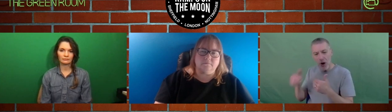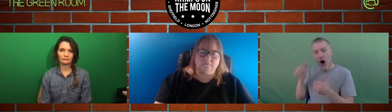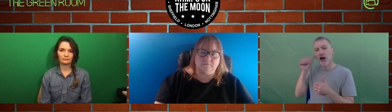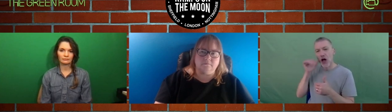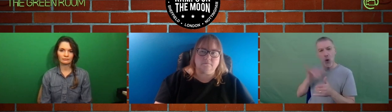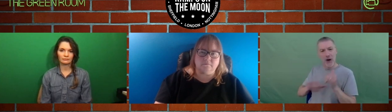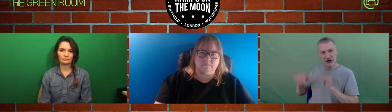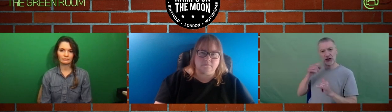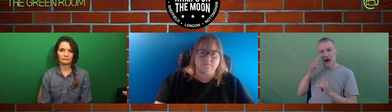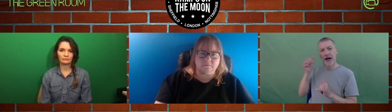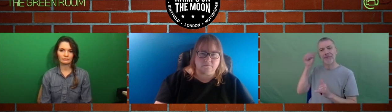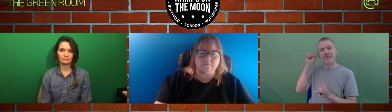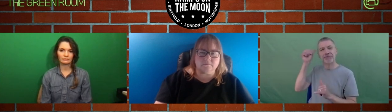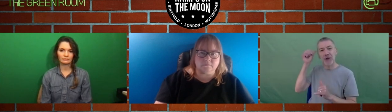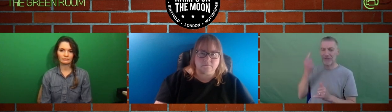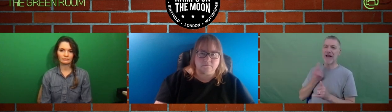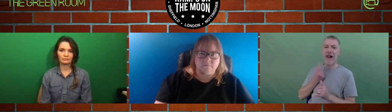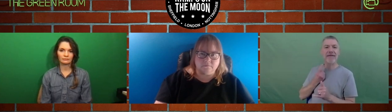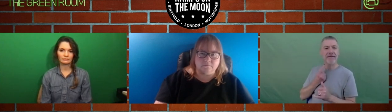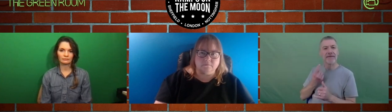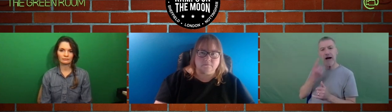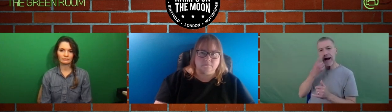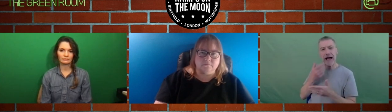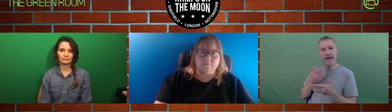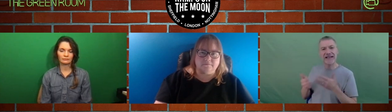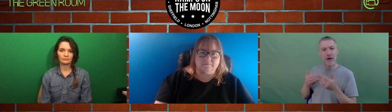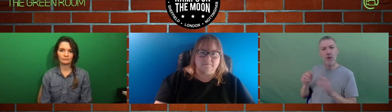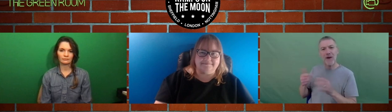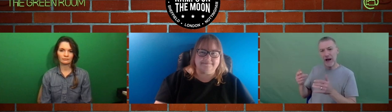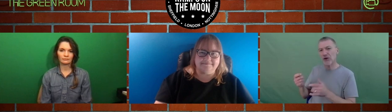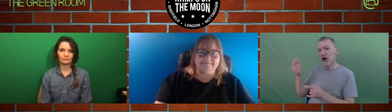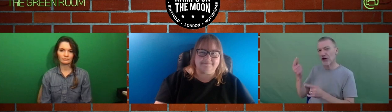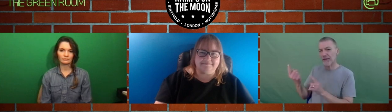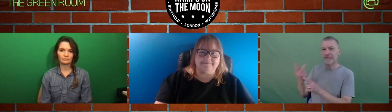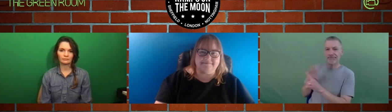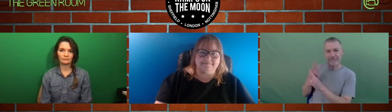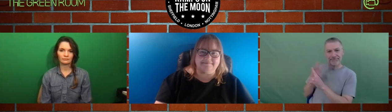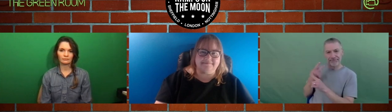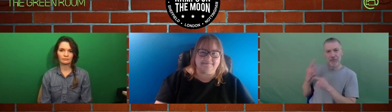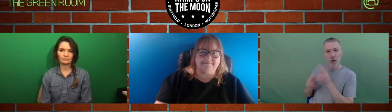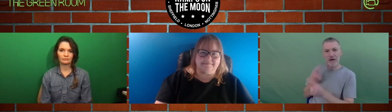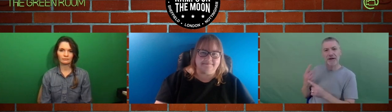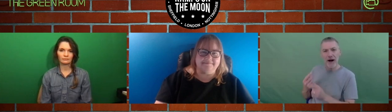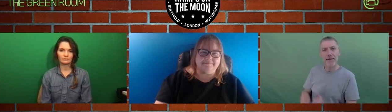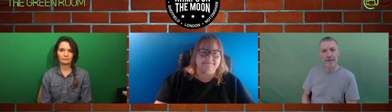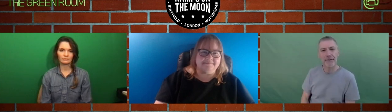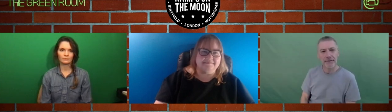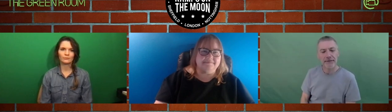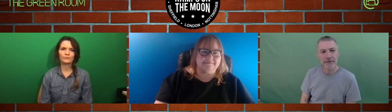do that by myself without Kirsty around. You mean the running order